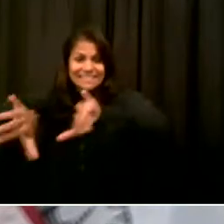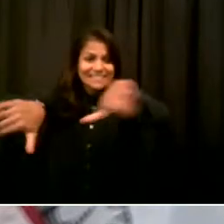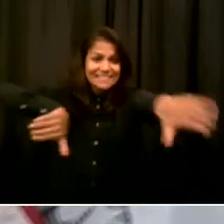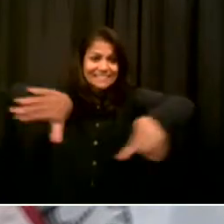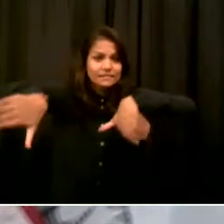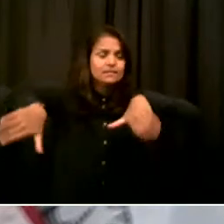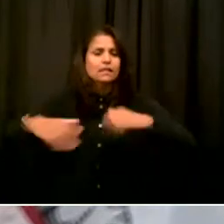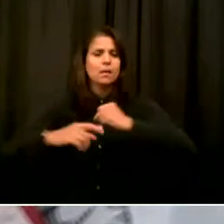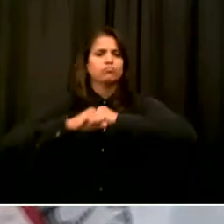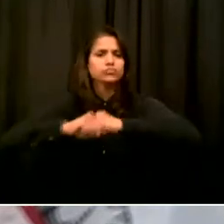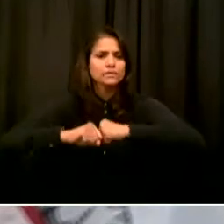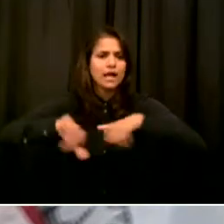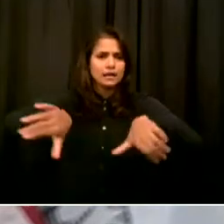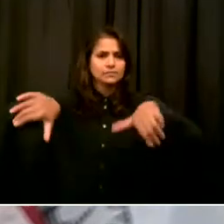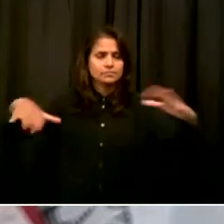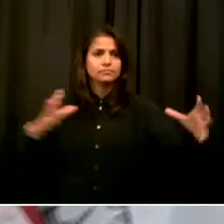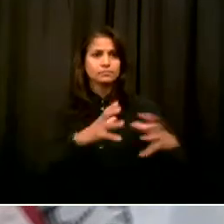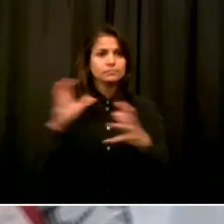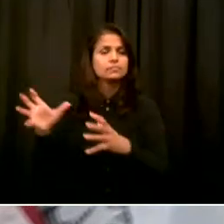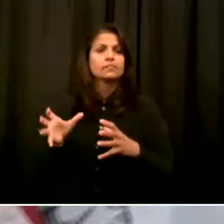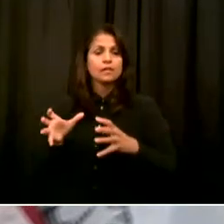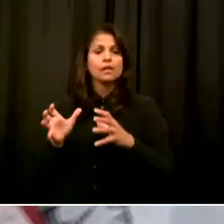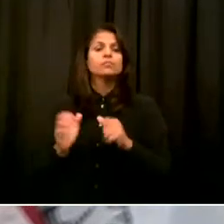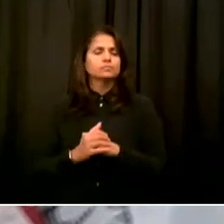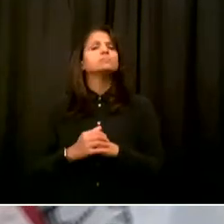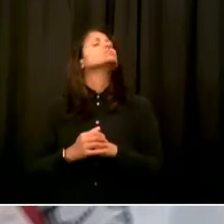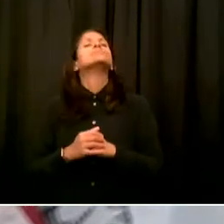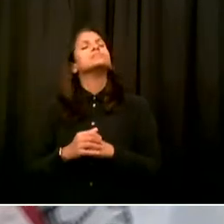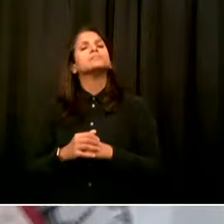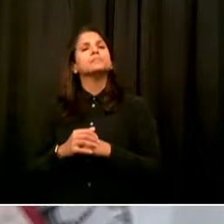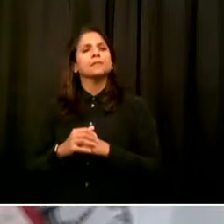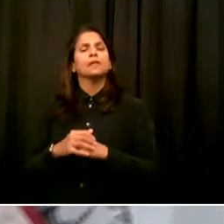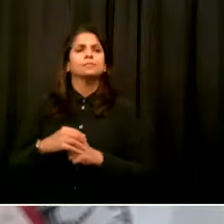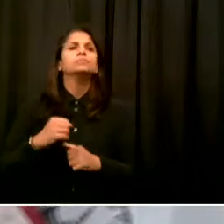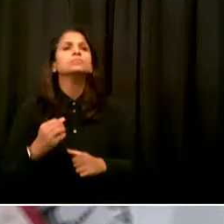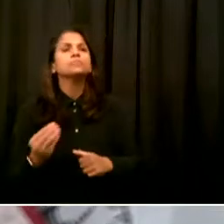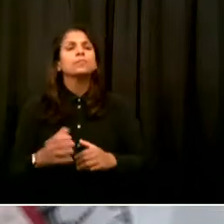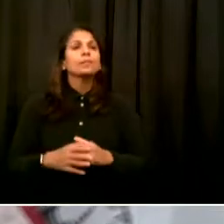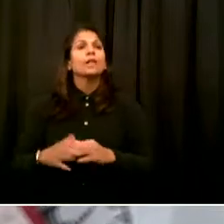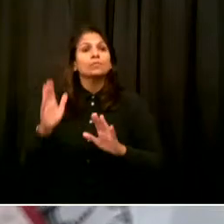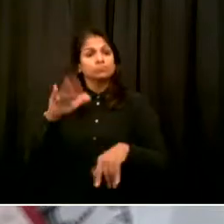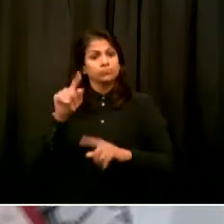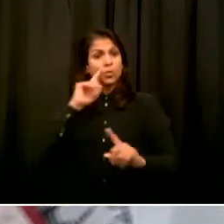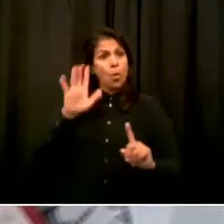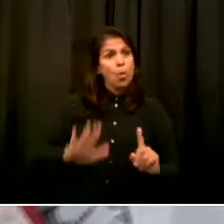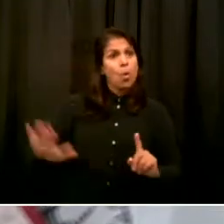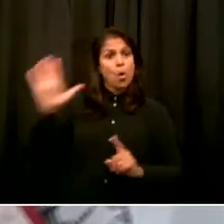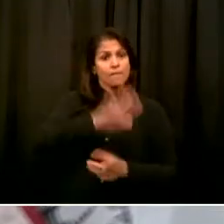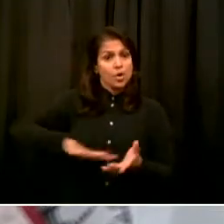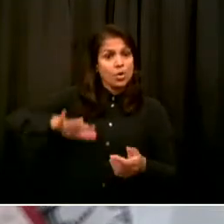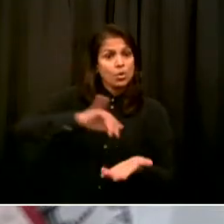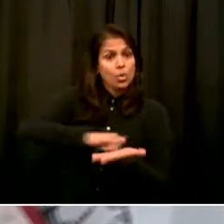THE SITUATION AND D BRING ITIT DOWN. IN BROOKLYN AND QUEENS, IT T TOOK STRONG MEASURES. IN